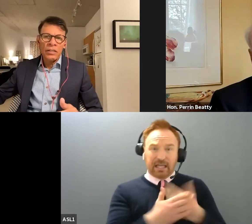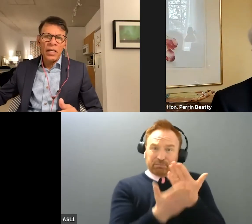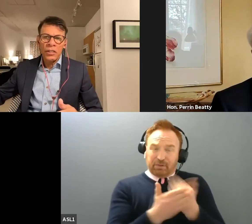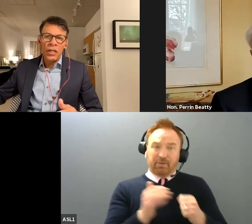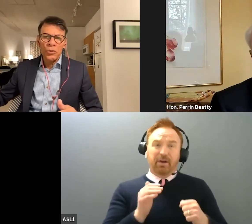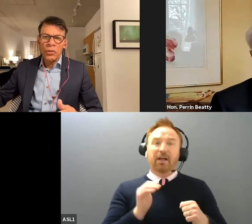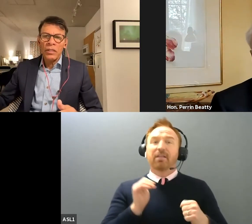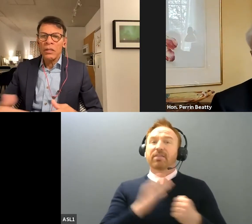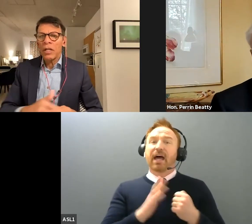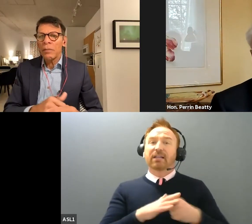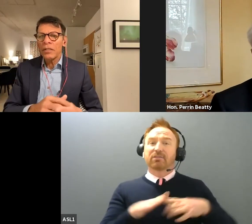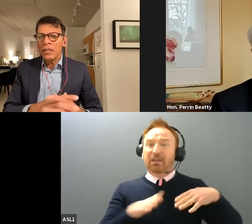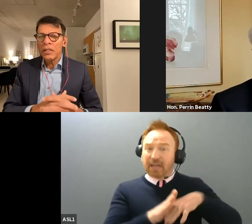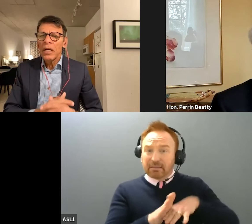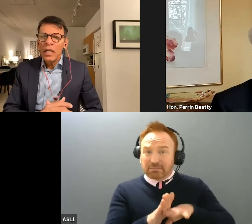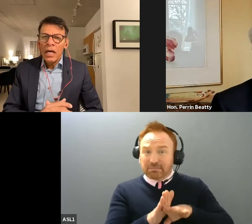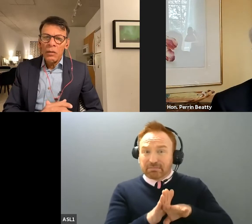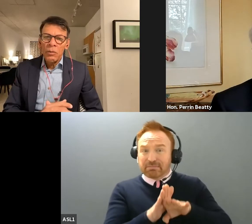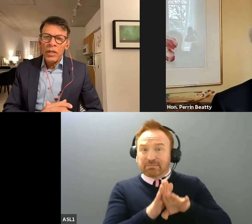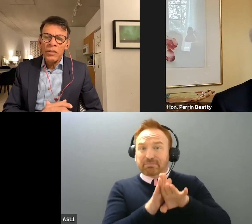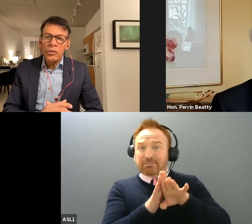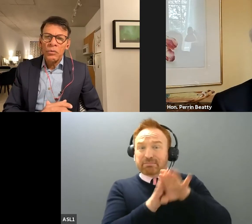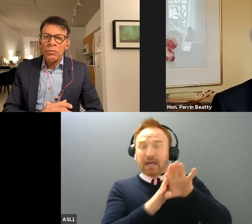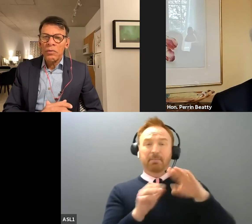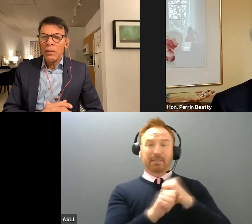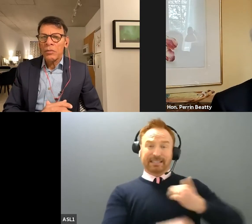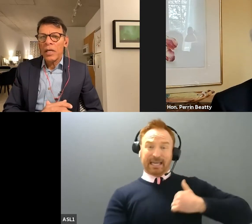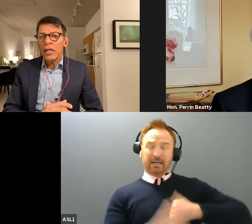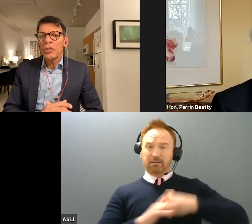can articulate showing this on a monthly basis. I think what we need to really much pay attention